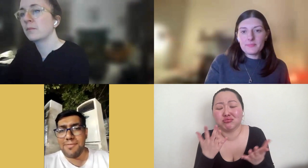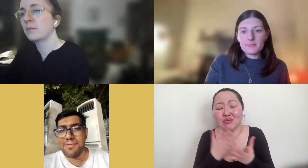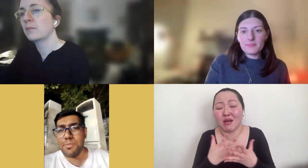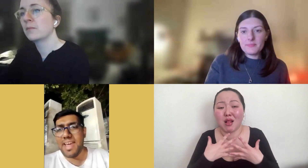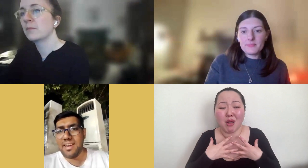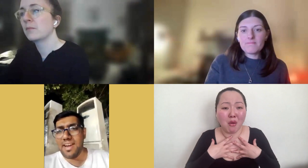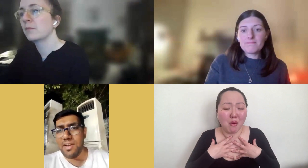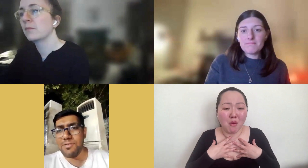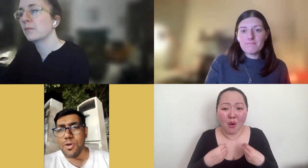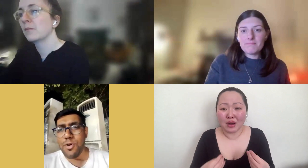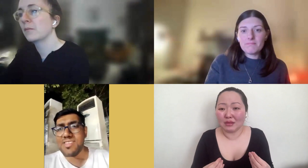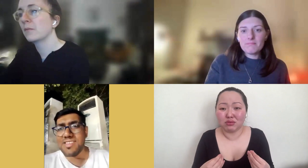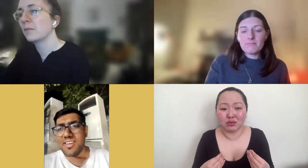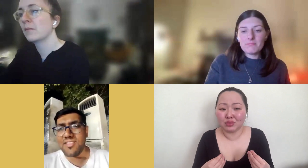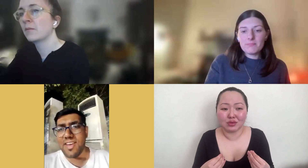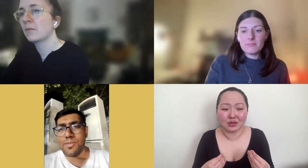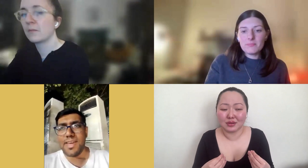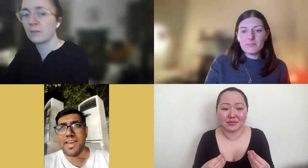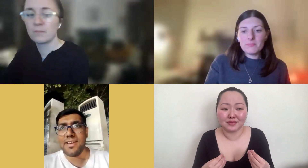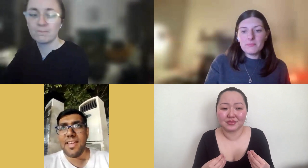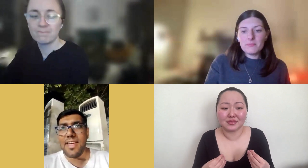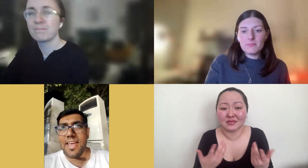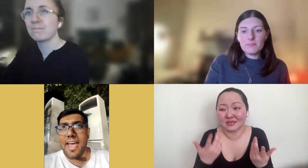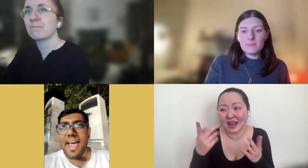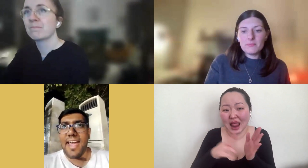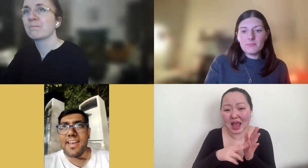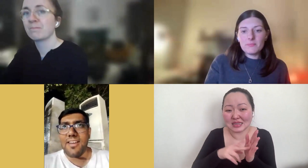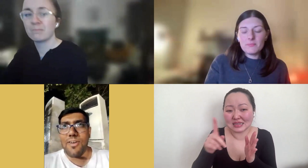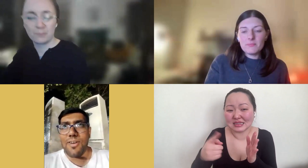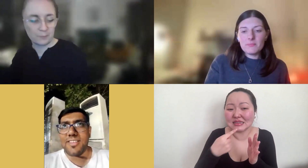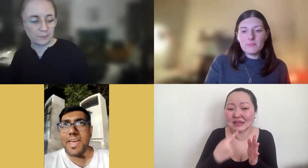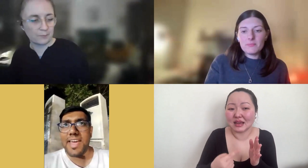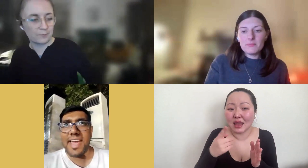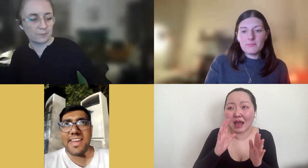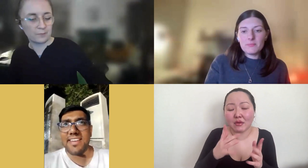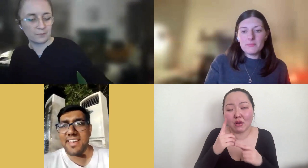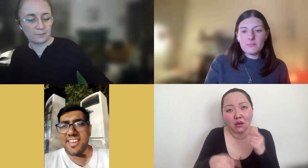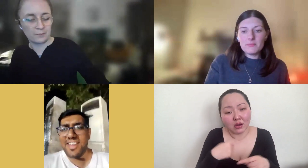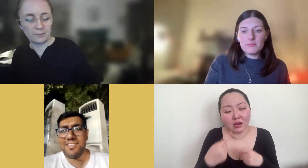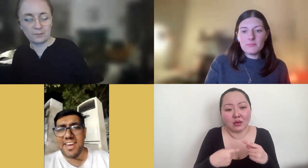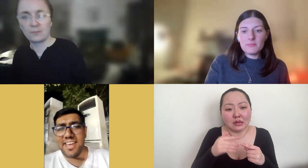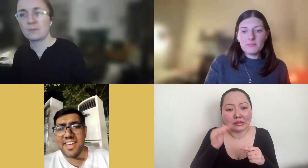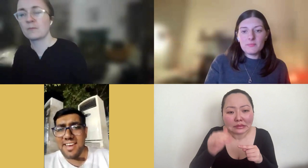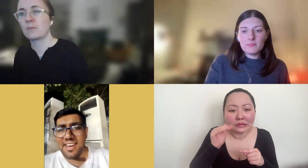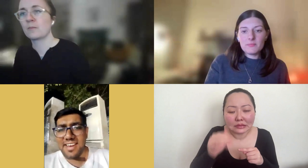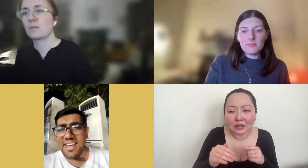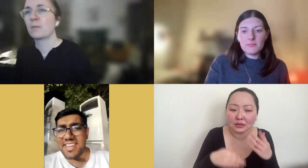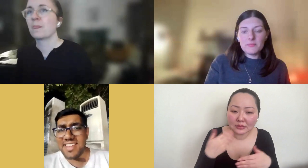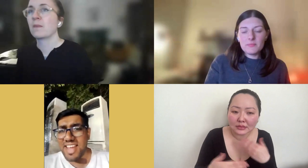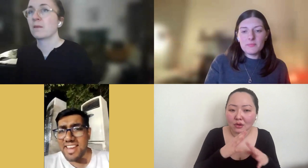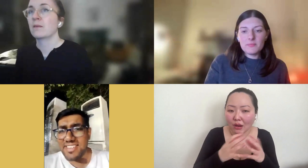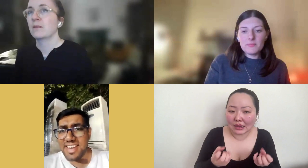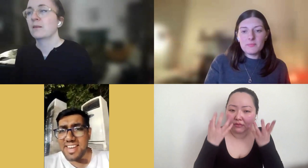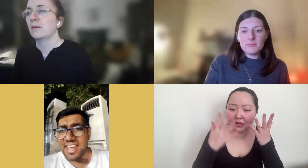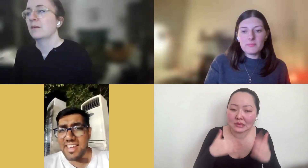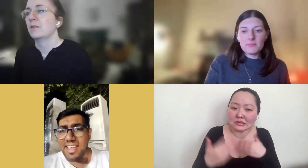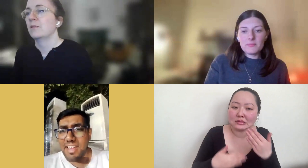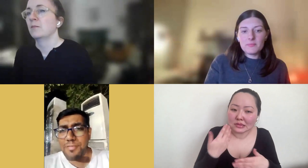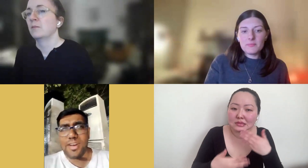have to be constantly at it and being encouraged to be at it every day does get challenging. And